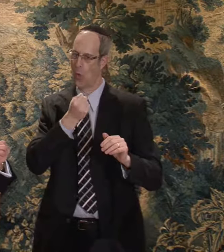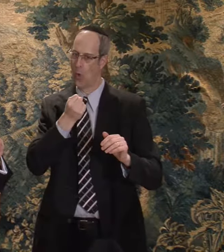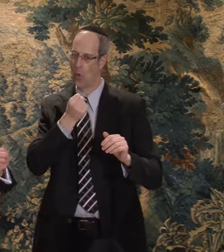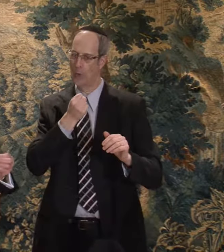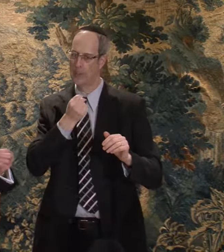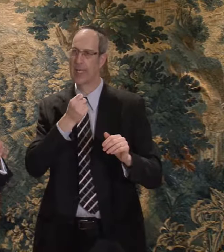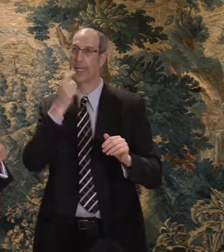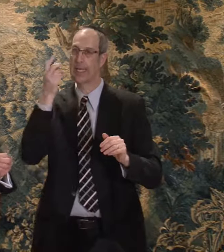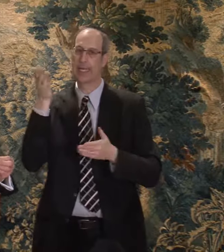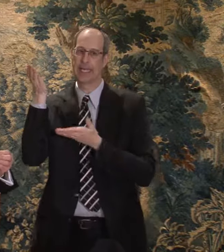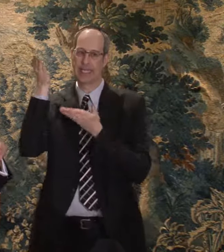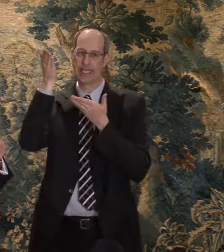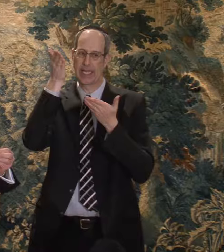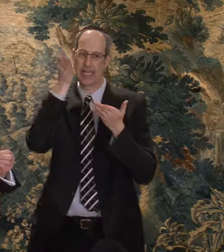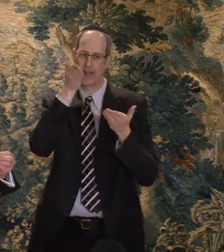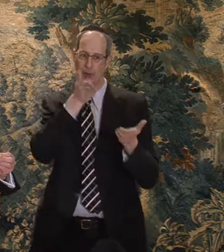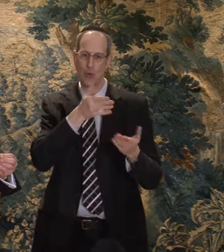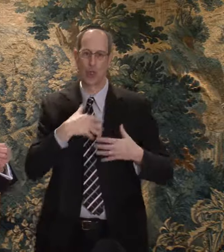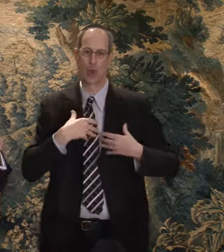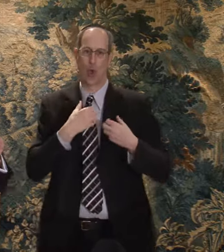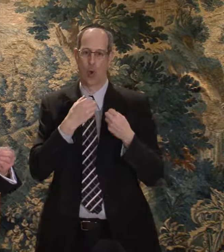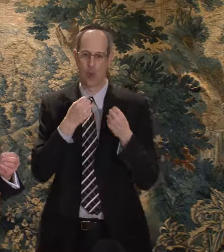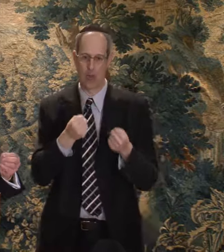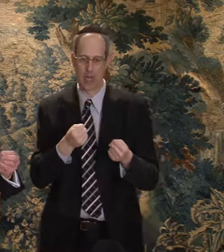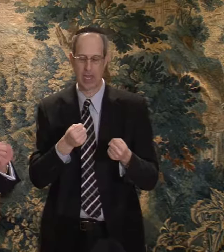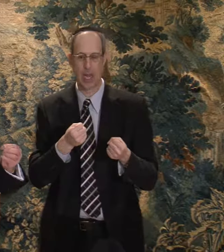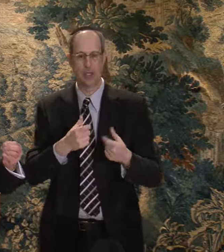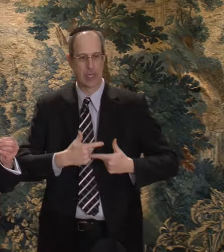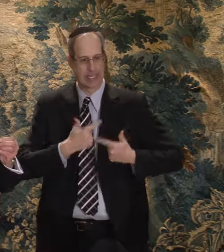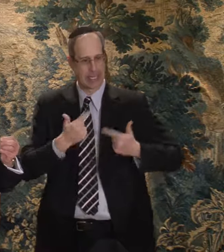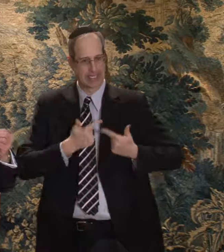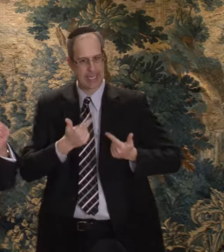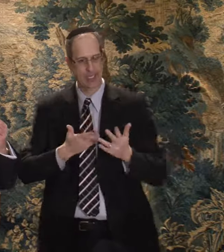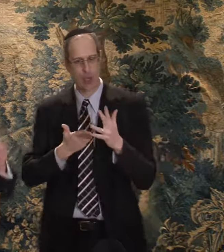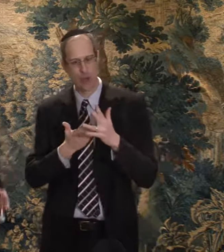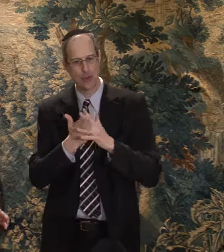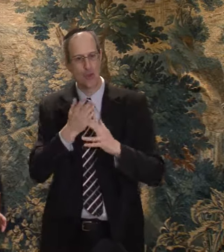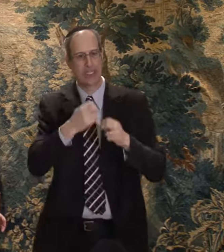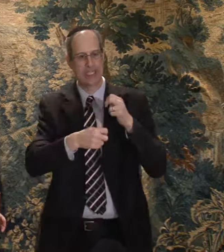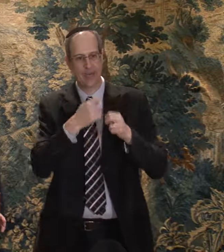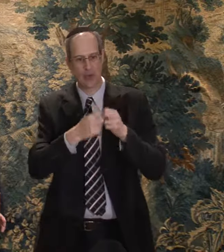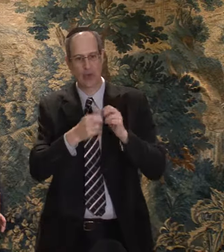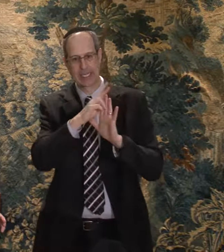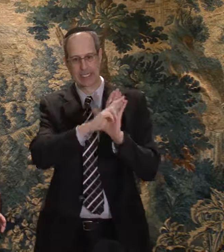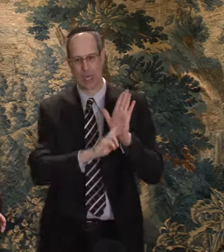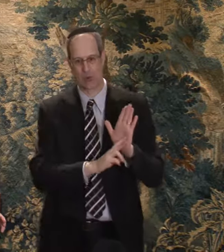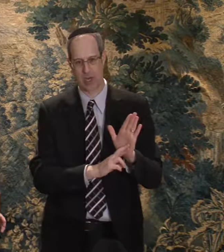gives you the call the Koya to exist through this difficult era that's why